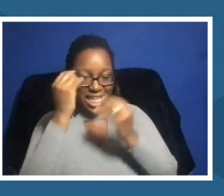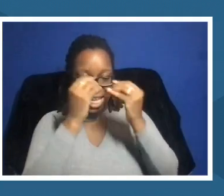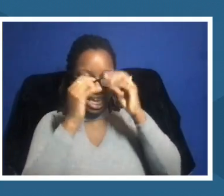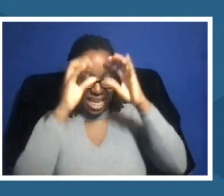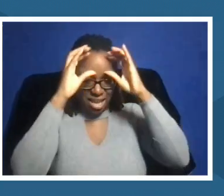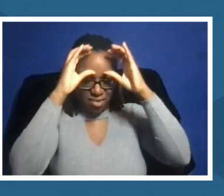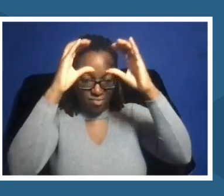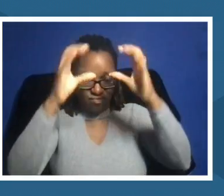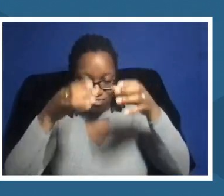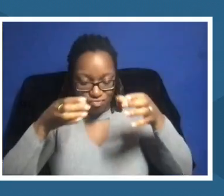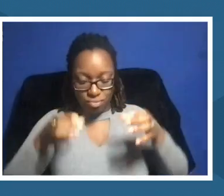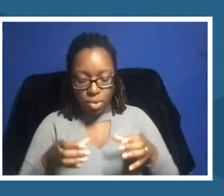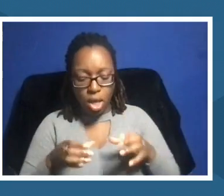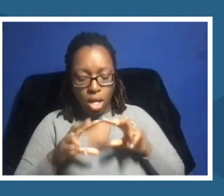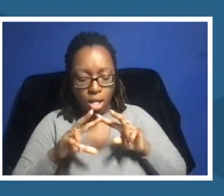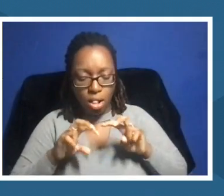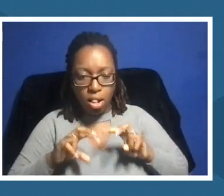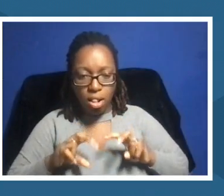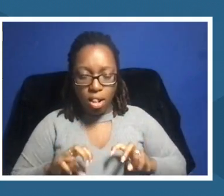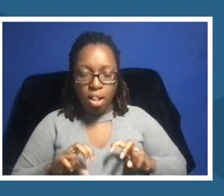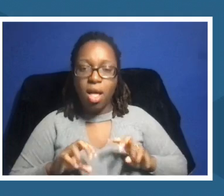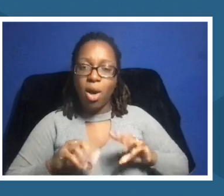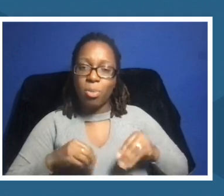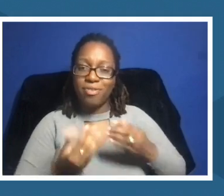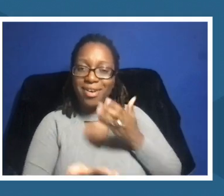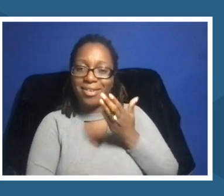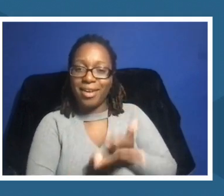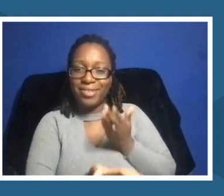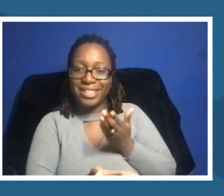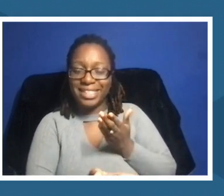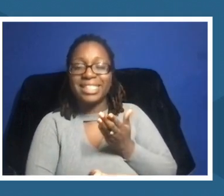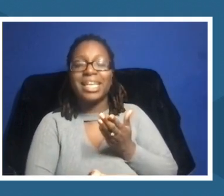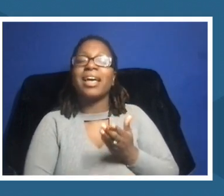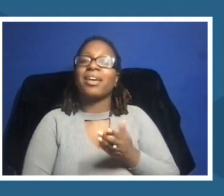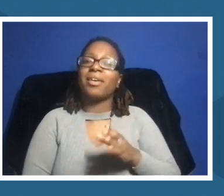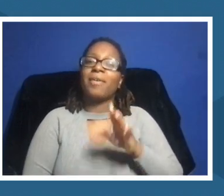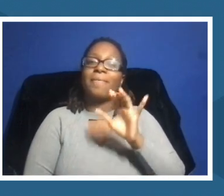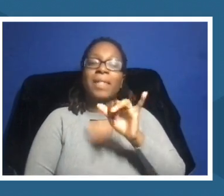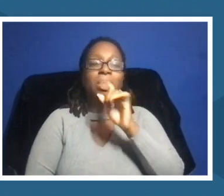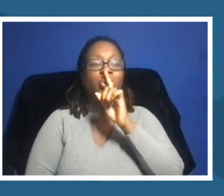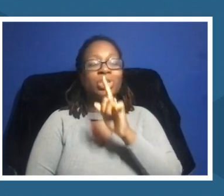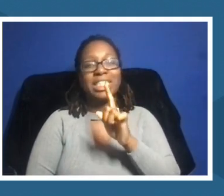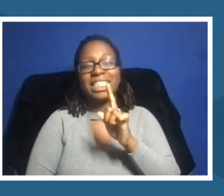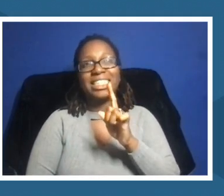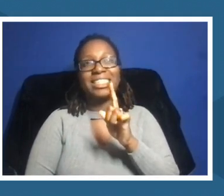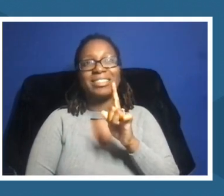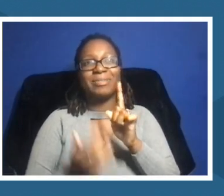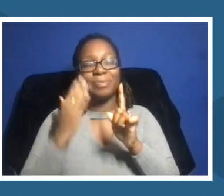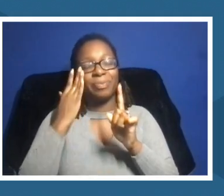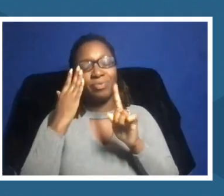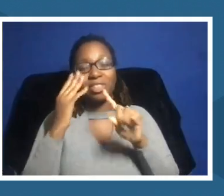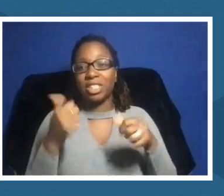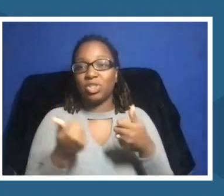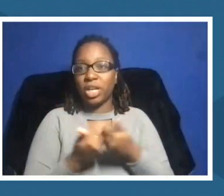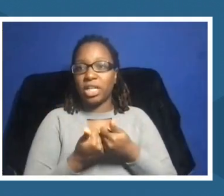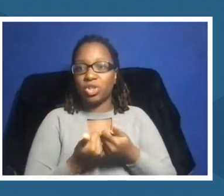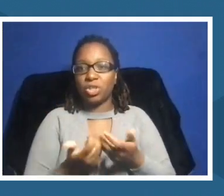uh evidence right in the things that we're seeing and so i think part of the the challenge here first is like well